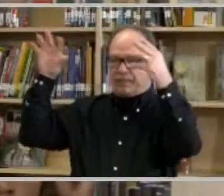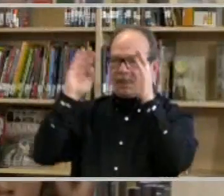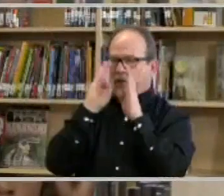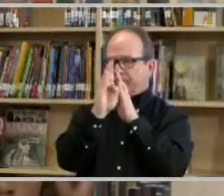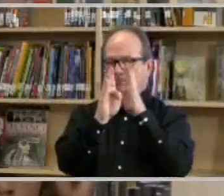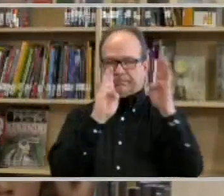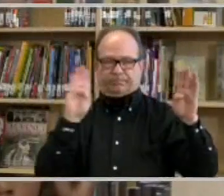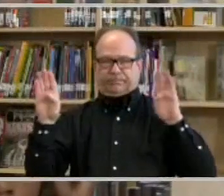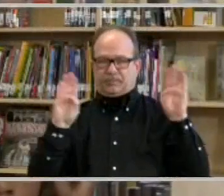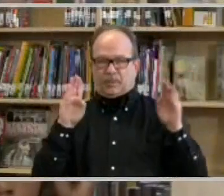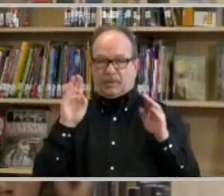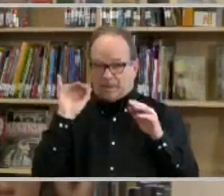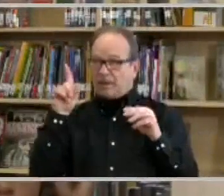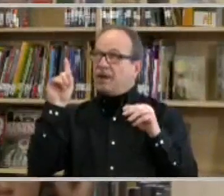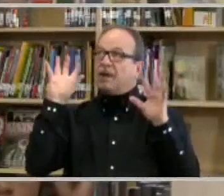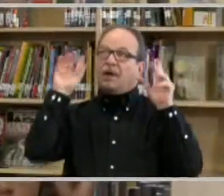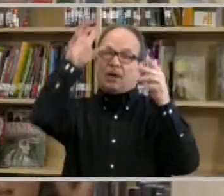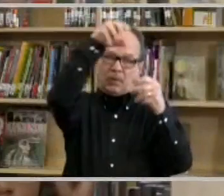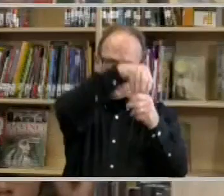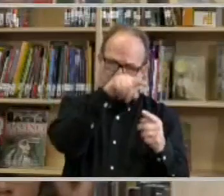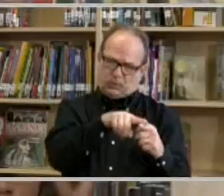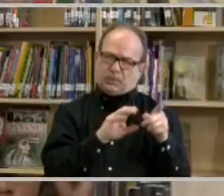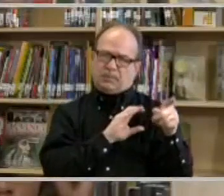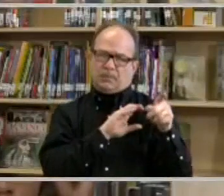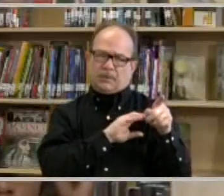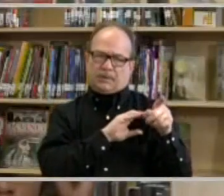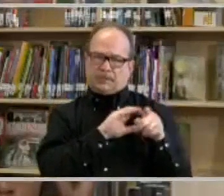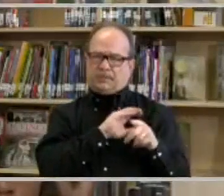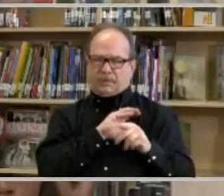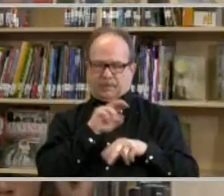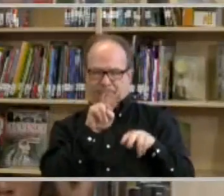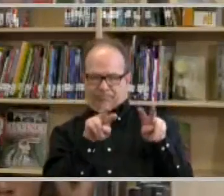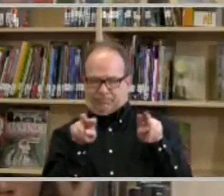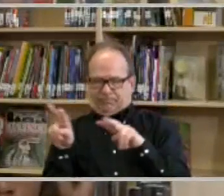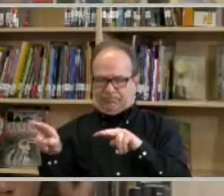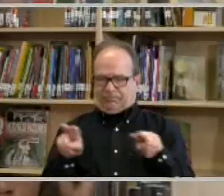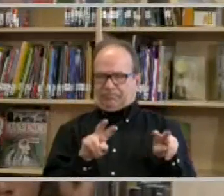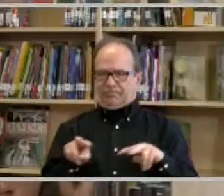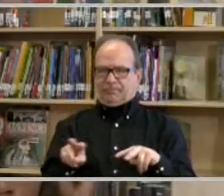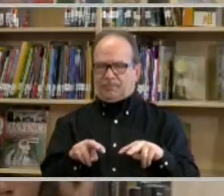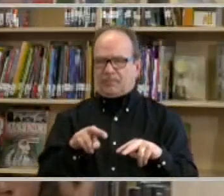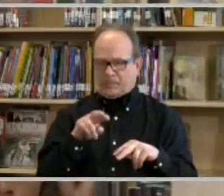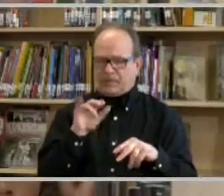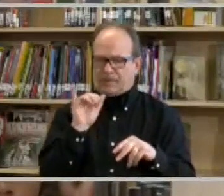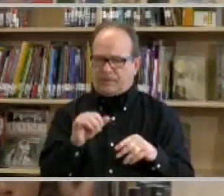THE VIDEOS THAT'S COMING FROM THOSE CAMERAICIZE GOING DIRECTLY